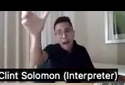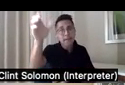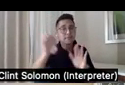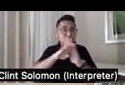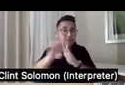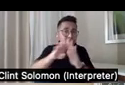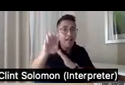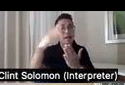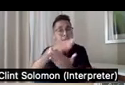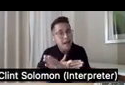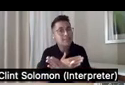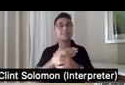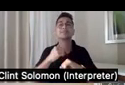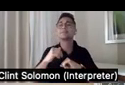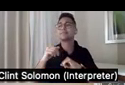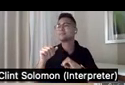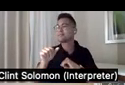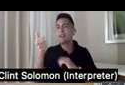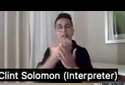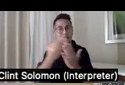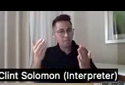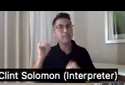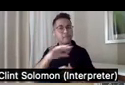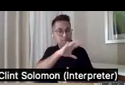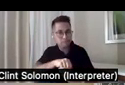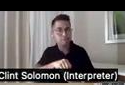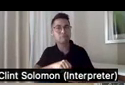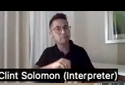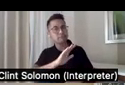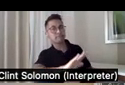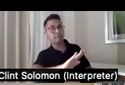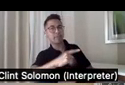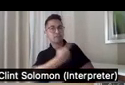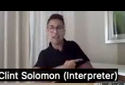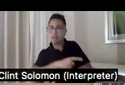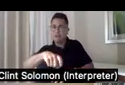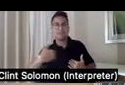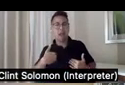of the other things that are part of the child's day so it's good to remember that the kids who